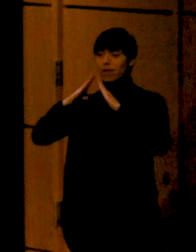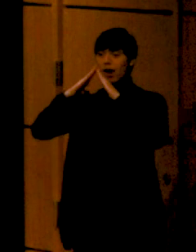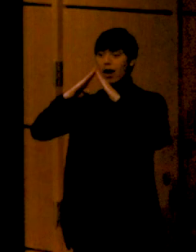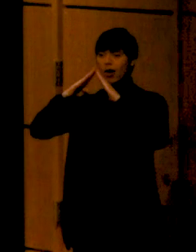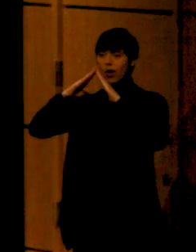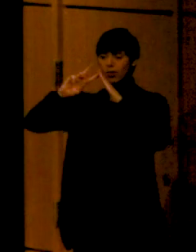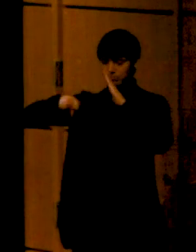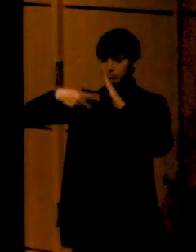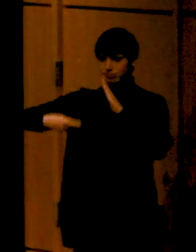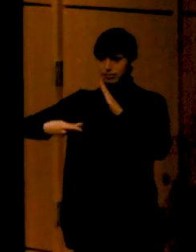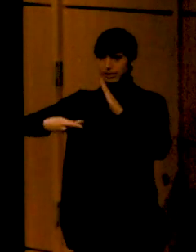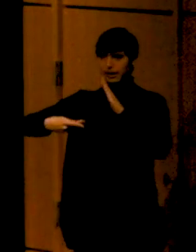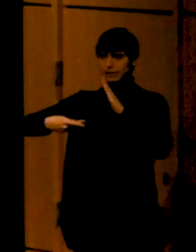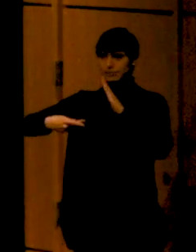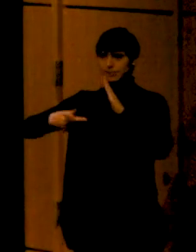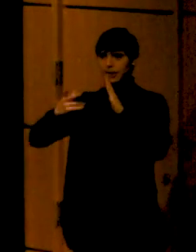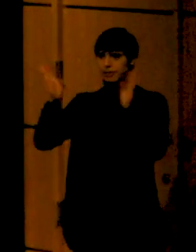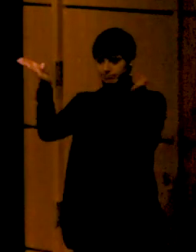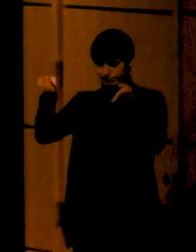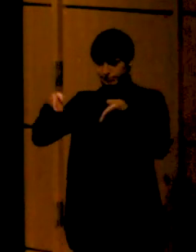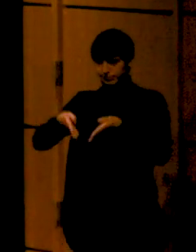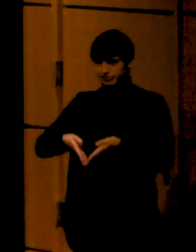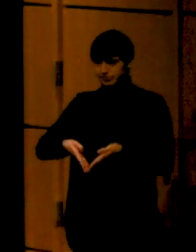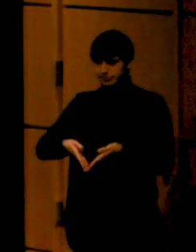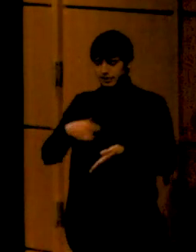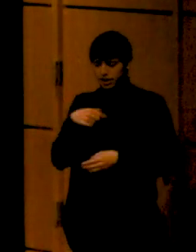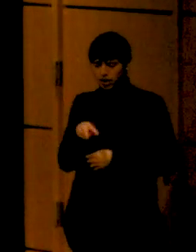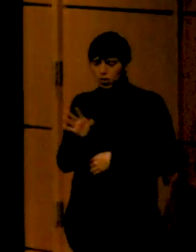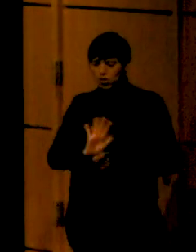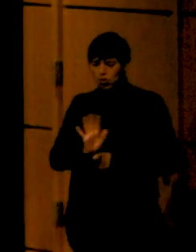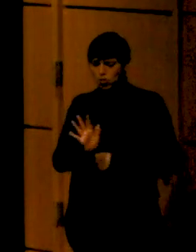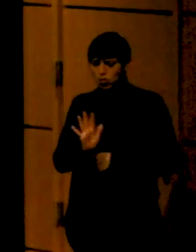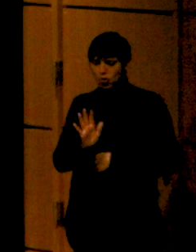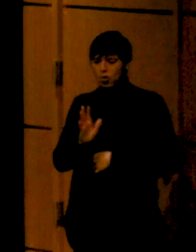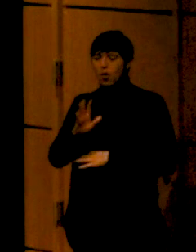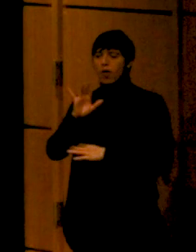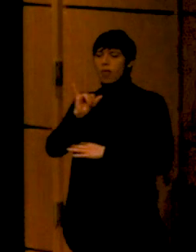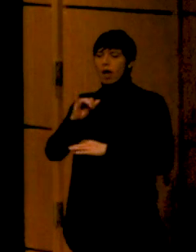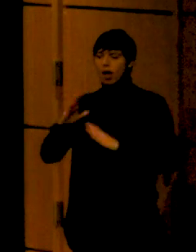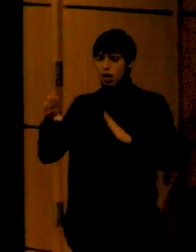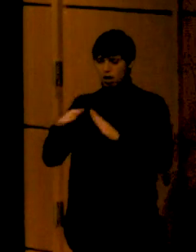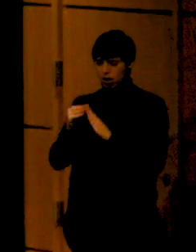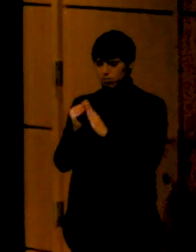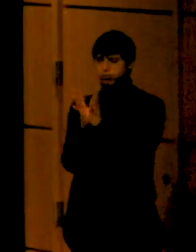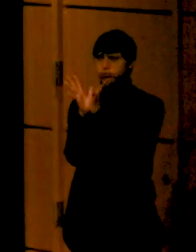the crater, and then I thought, No, no, no, it's an eruption plone emanating out from